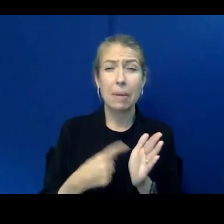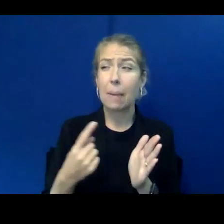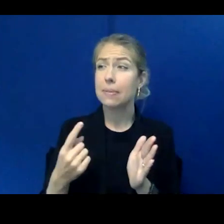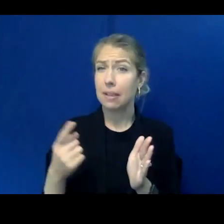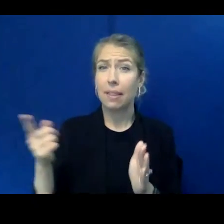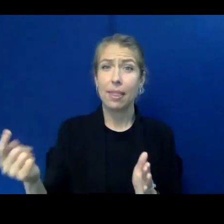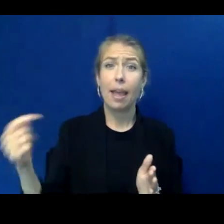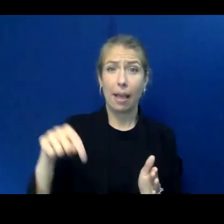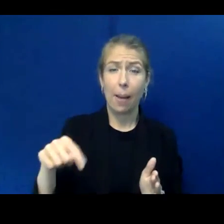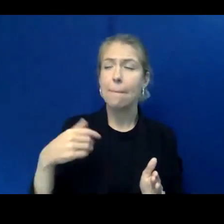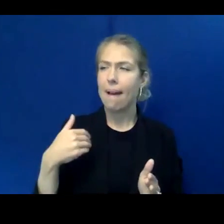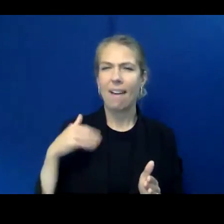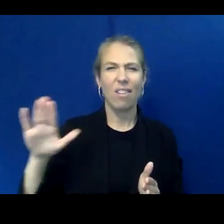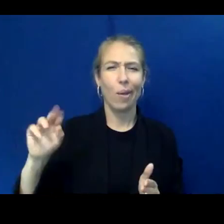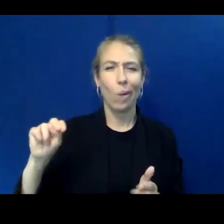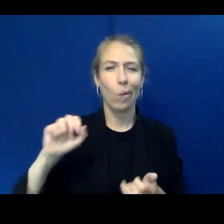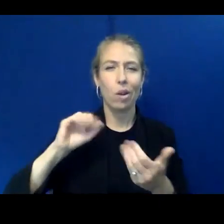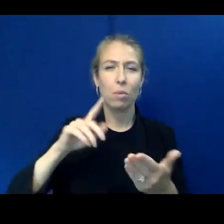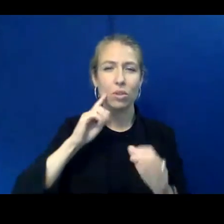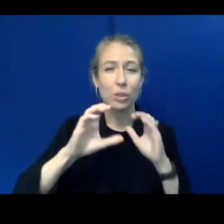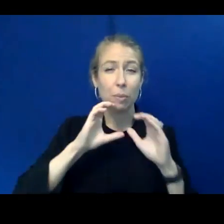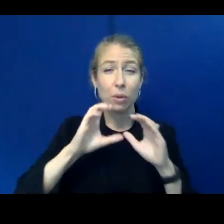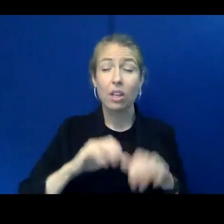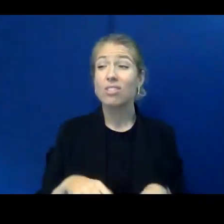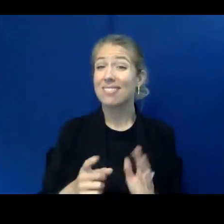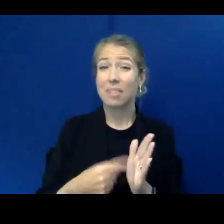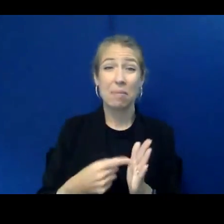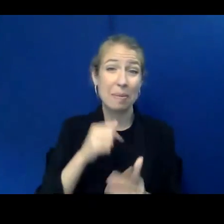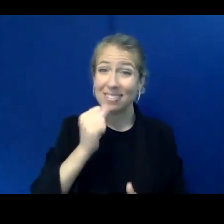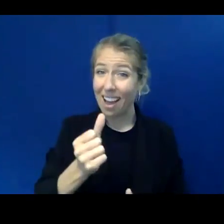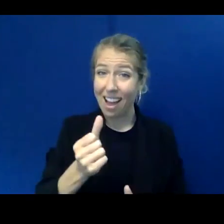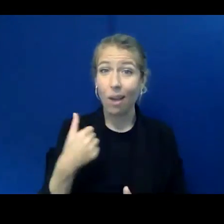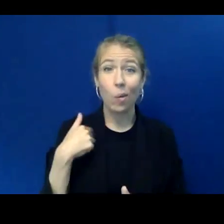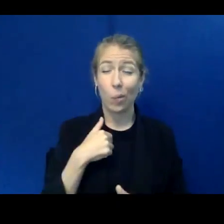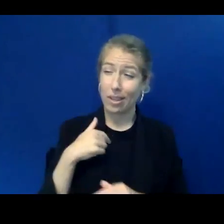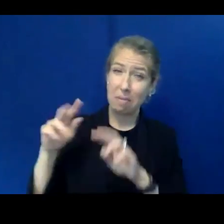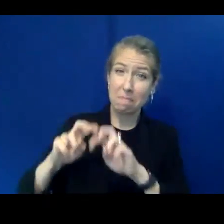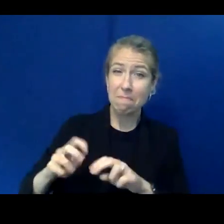and the business or we had to figure out a way for them to communicate with us and the